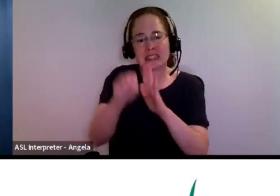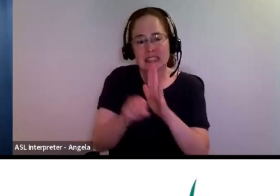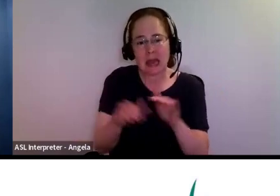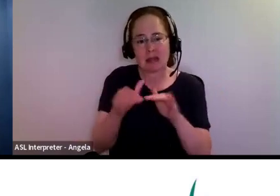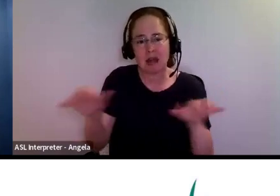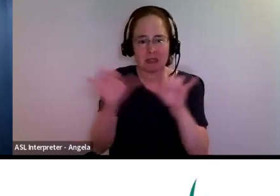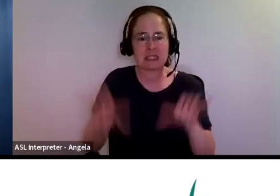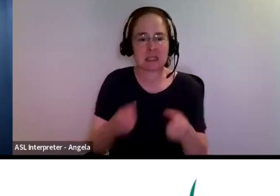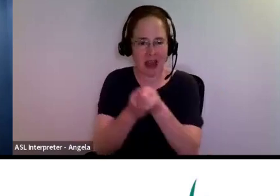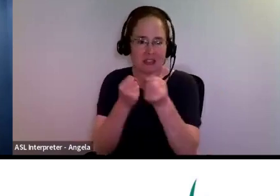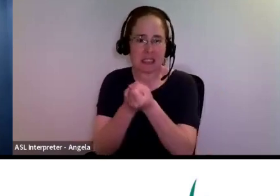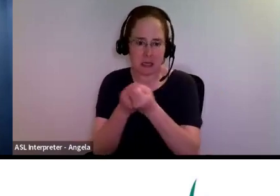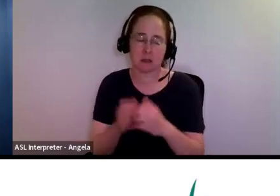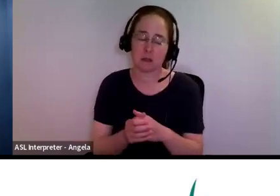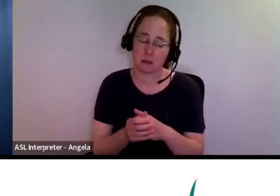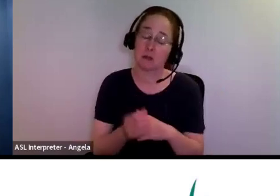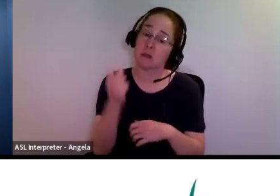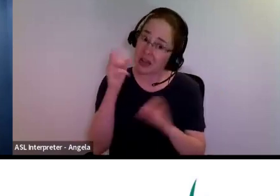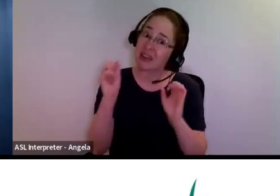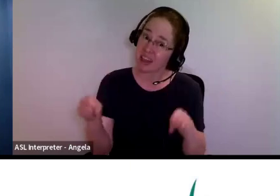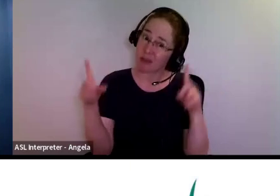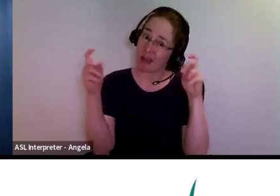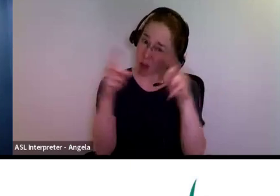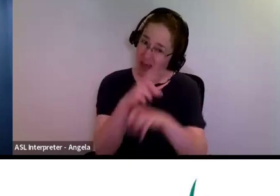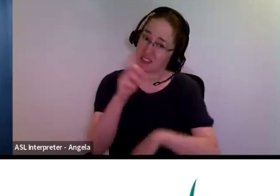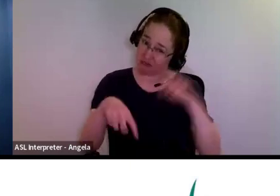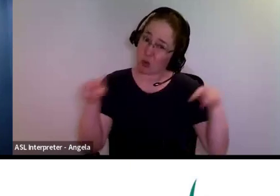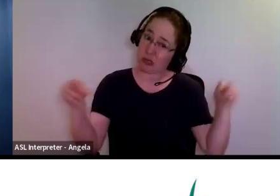right, which can be varied and complex, also pictured, there